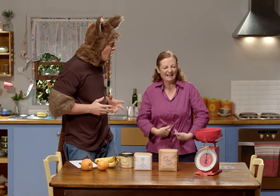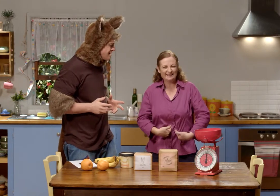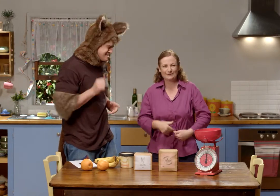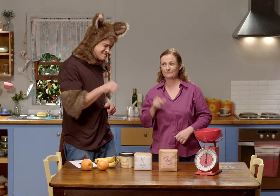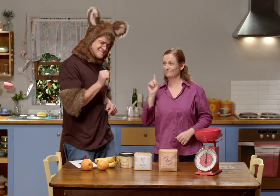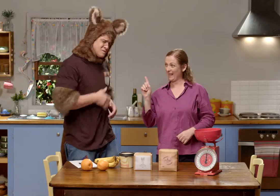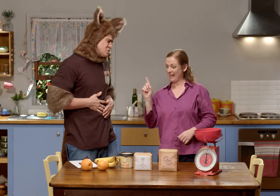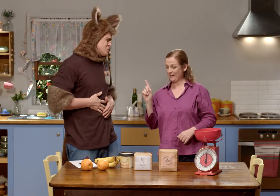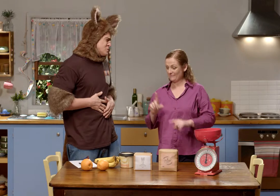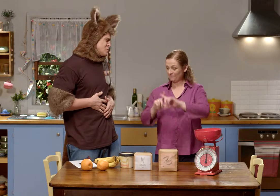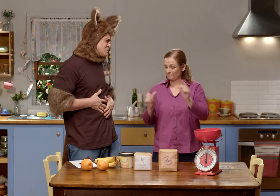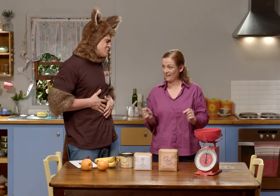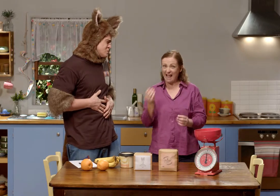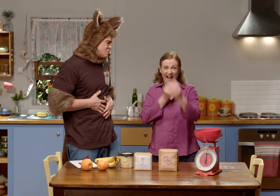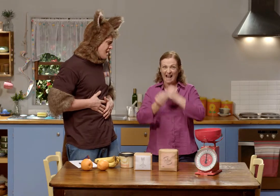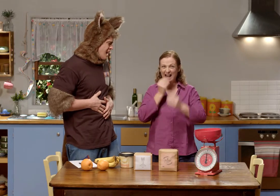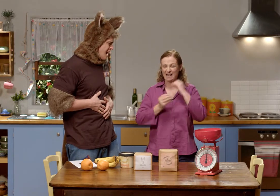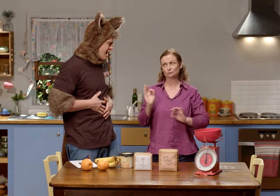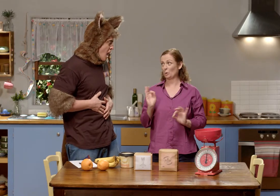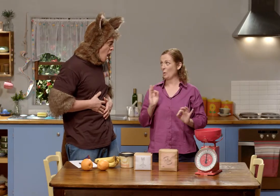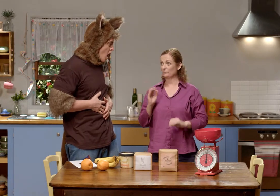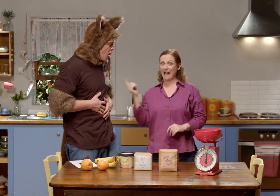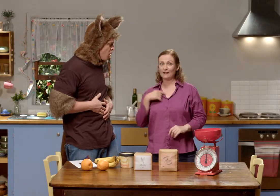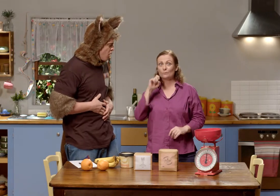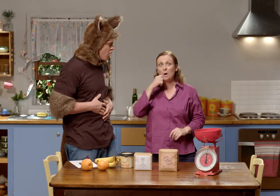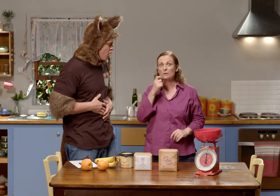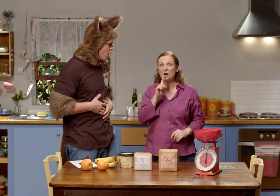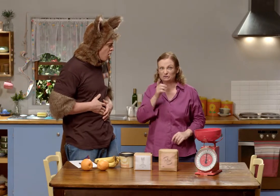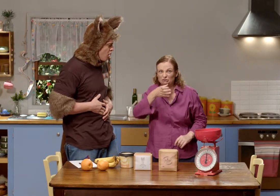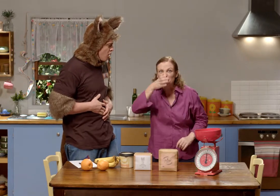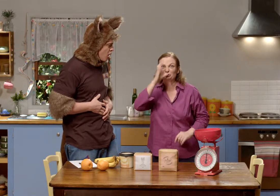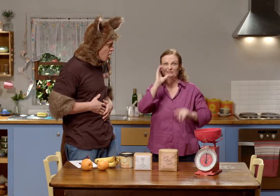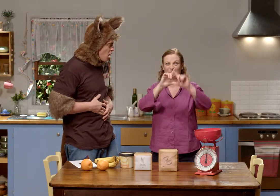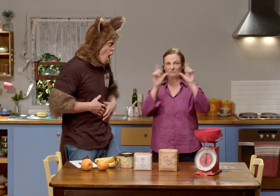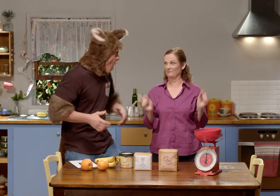I know you're hungry, but you're not going to eat this banana, you're going to drink it.